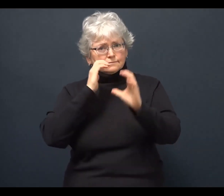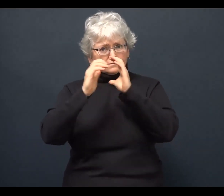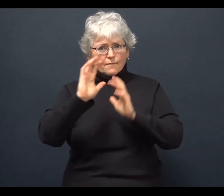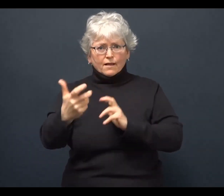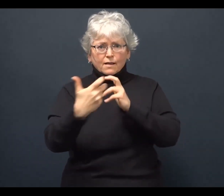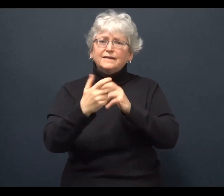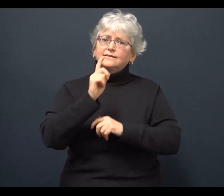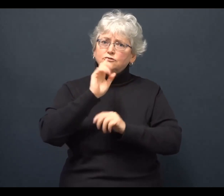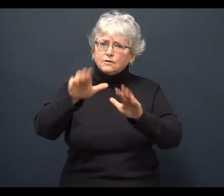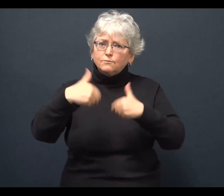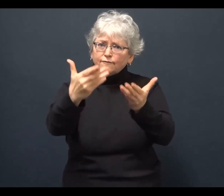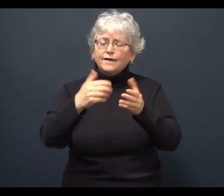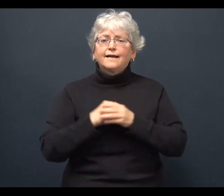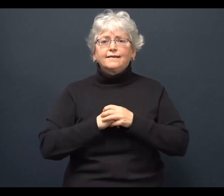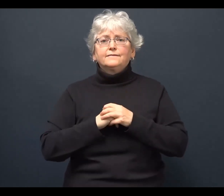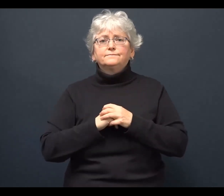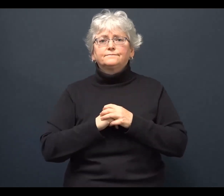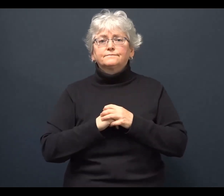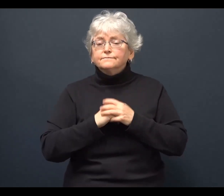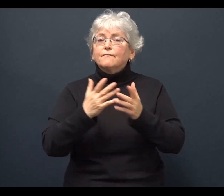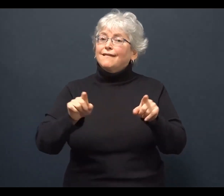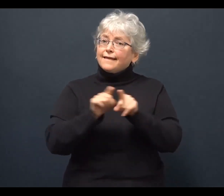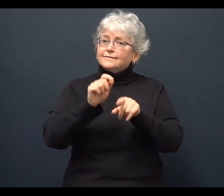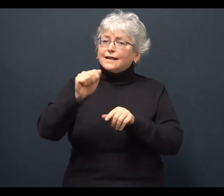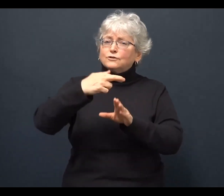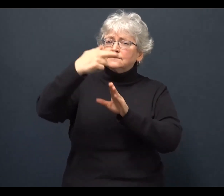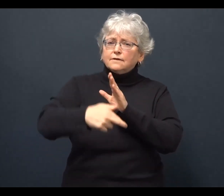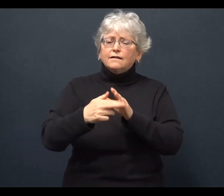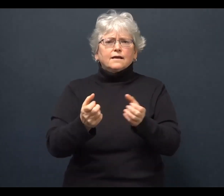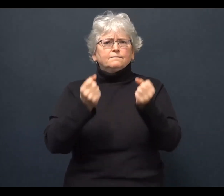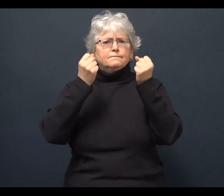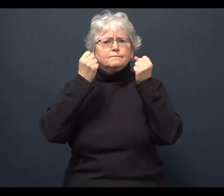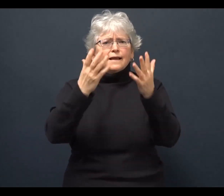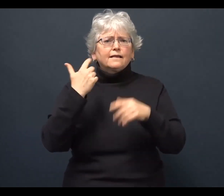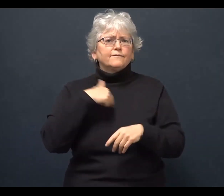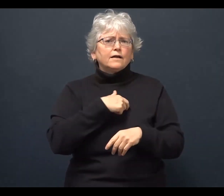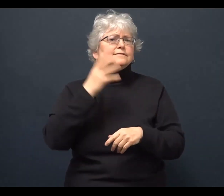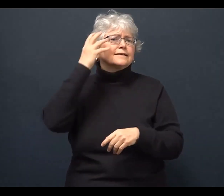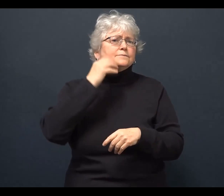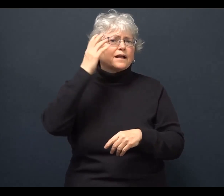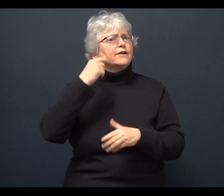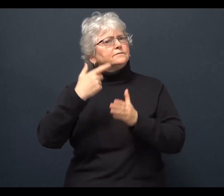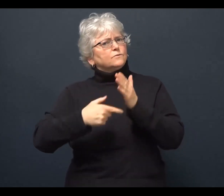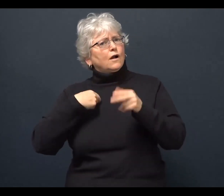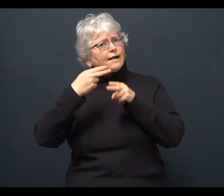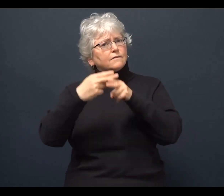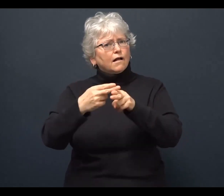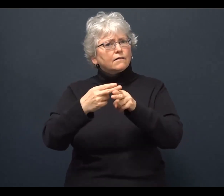appropriate communication accommodations are provided. as a result many of us experience